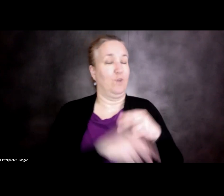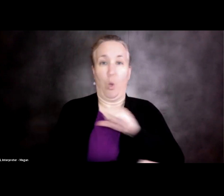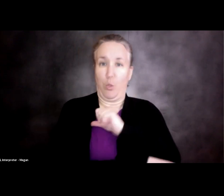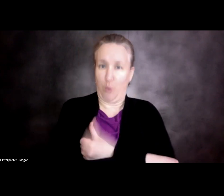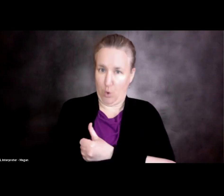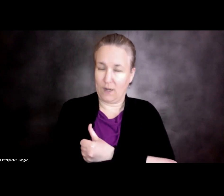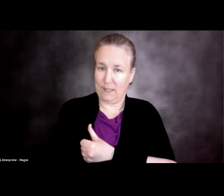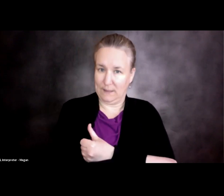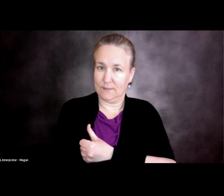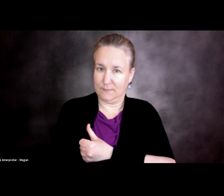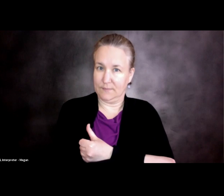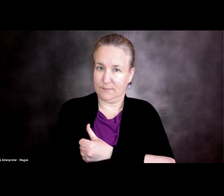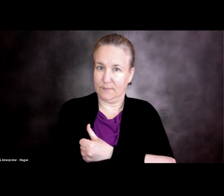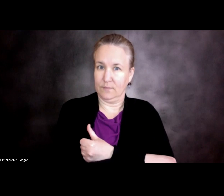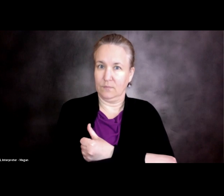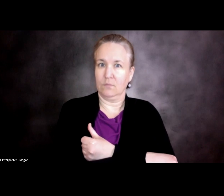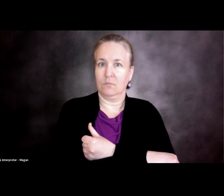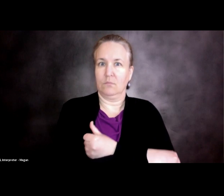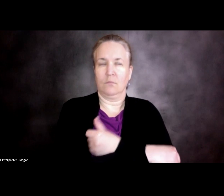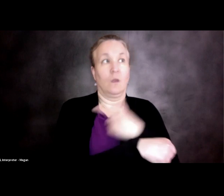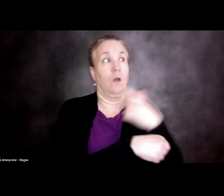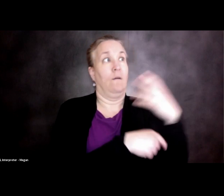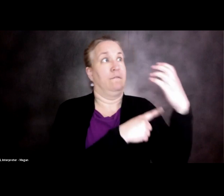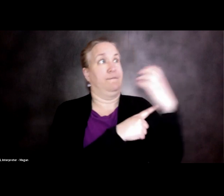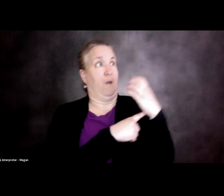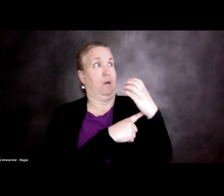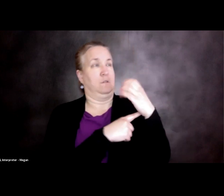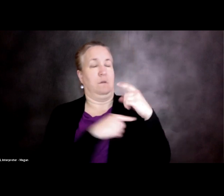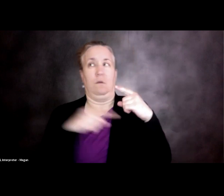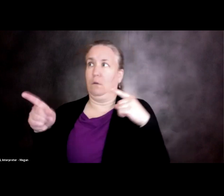bearing down on him, to acquiring another form that